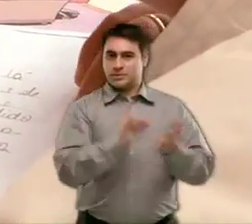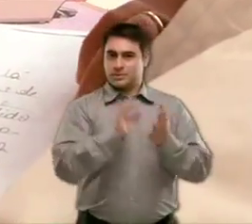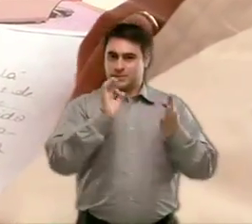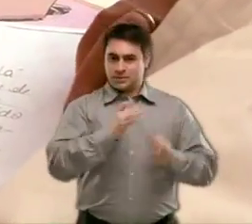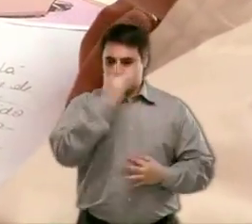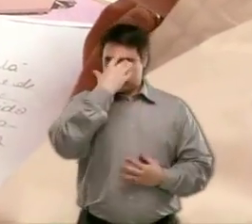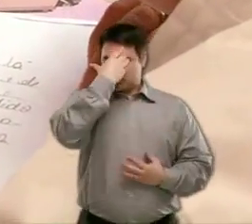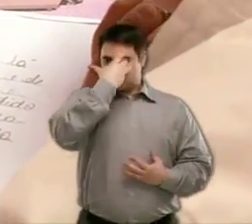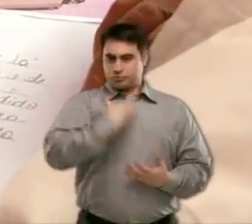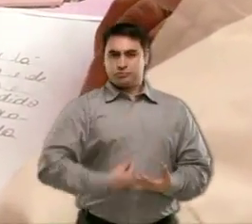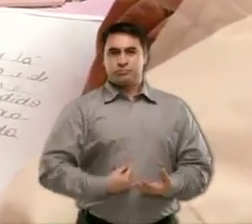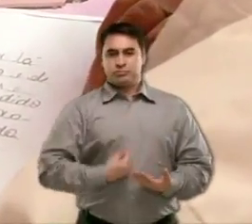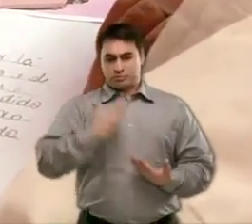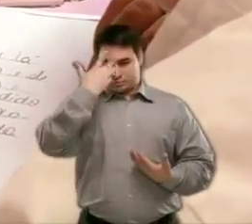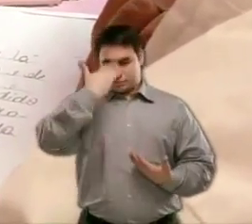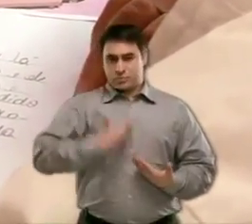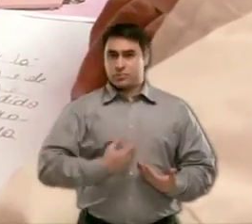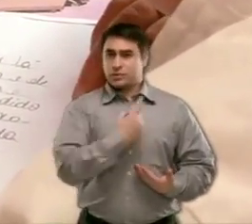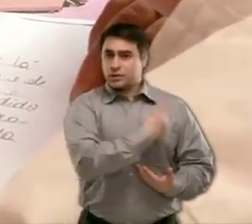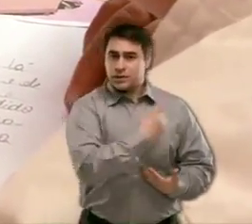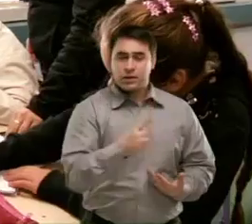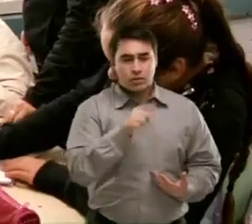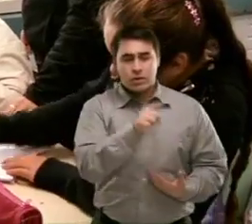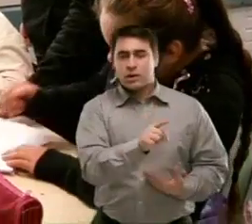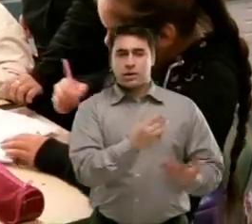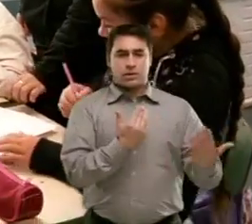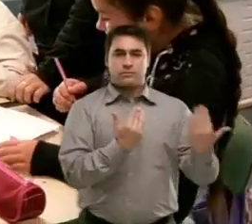Each student is compared only with himself, with what he was before. He is compared to what he did today